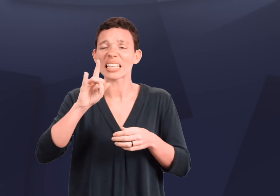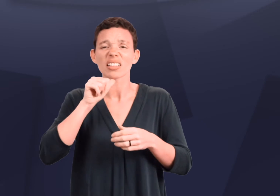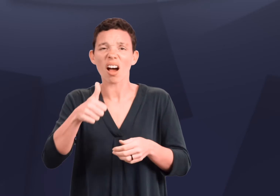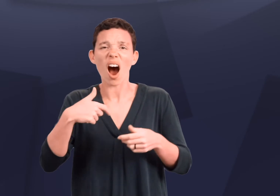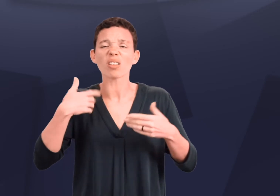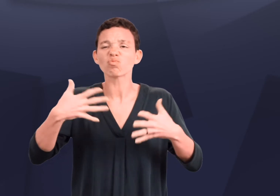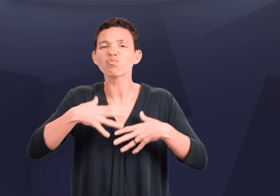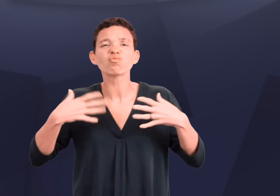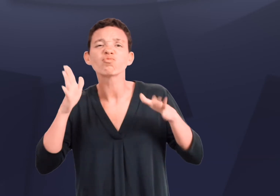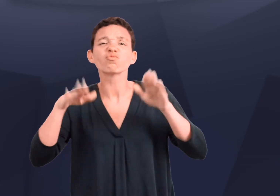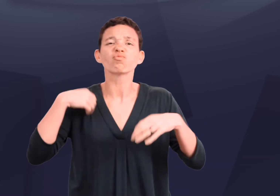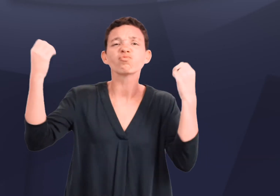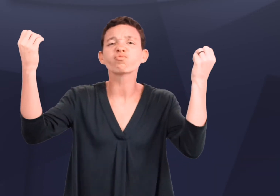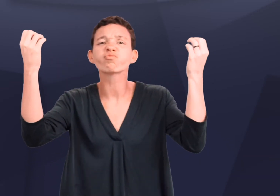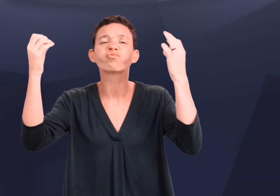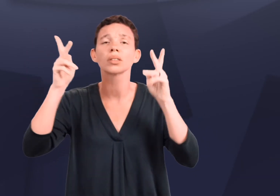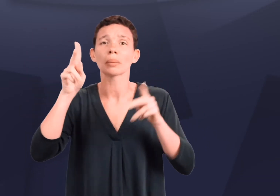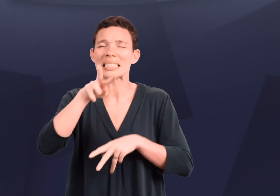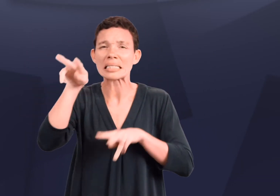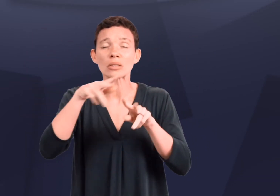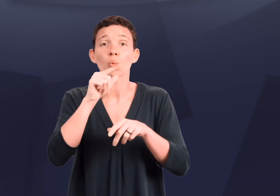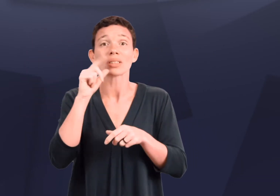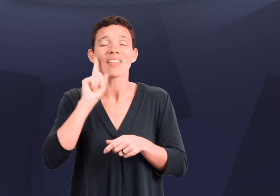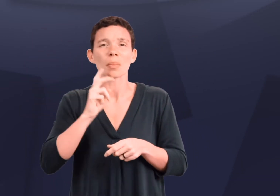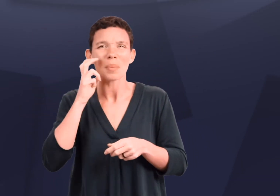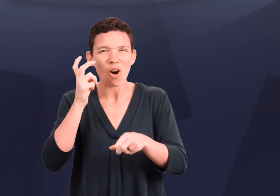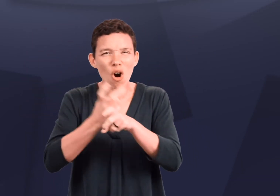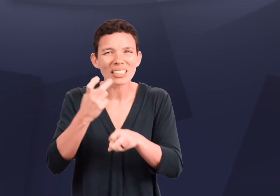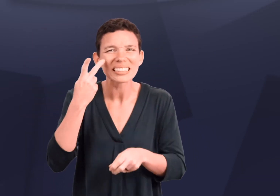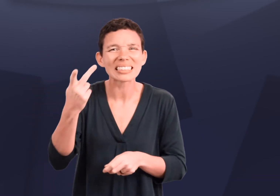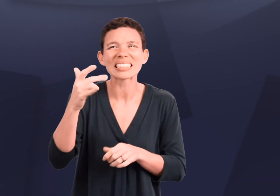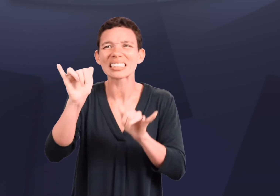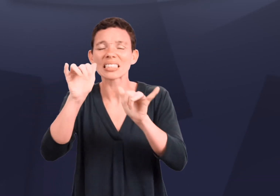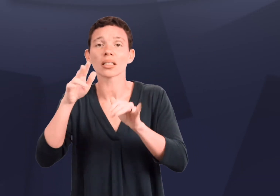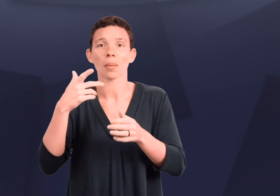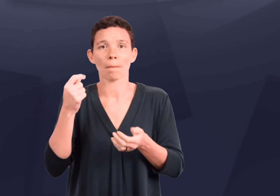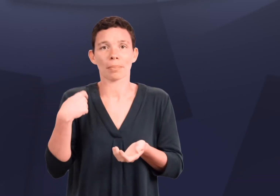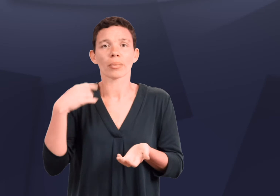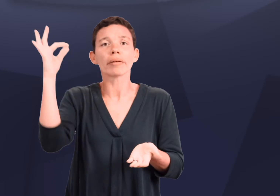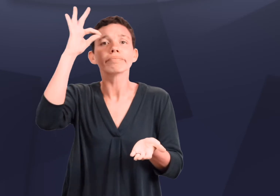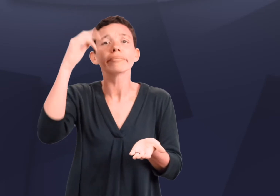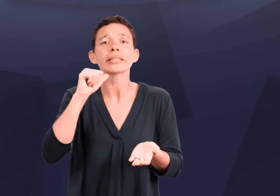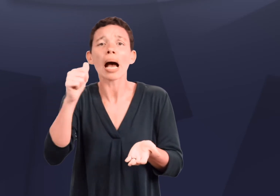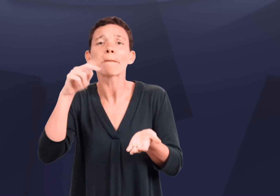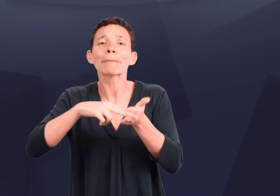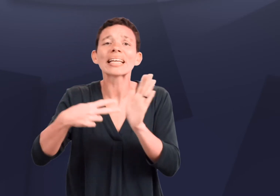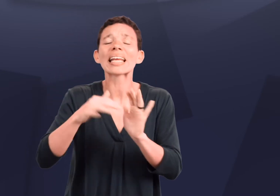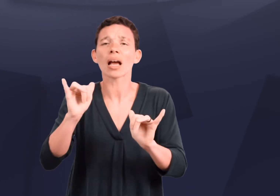and my clothing isn't patterned. Some signers wear very busy clothing, and this can be very difficult for deaf-blind individuals.